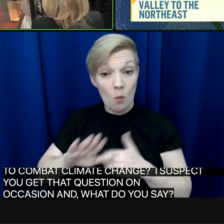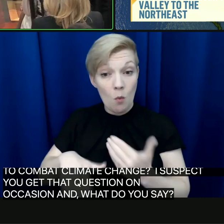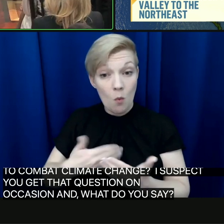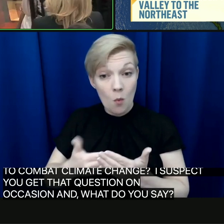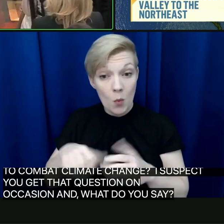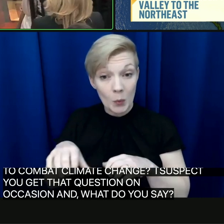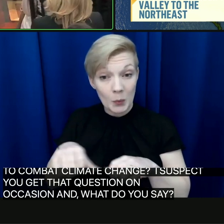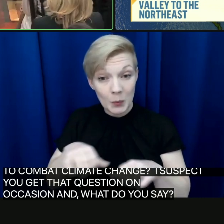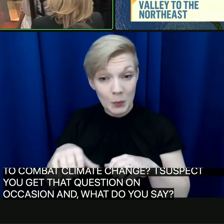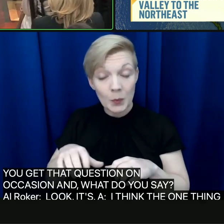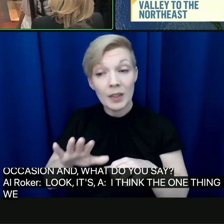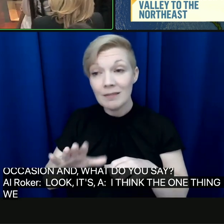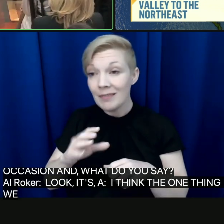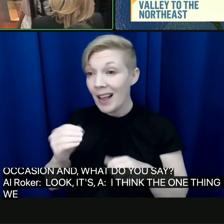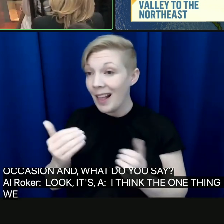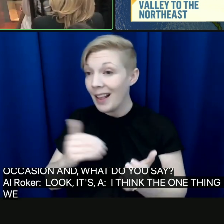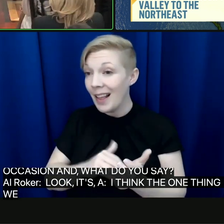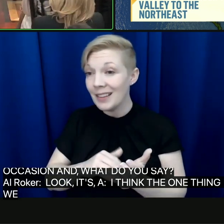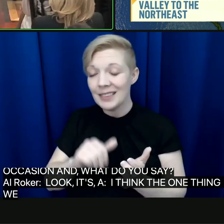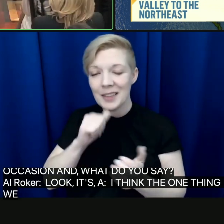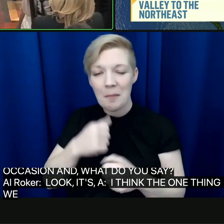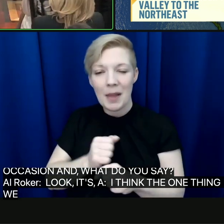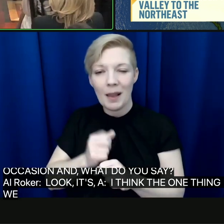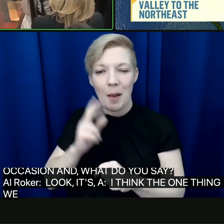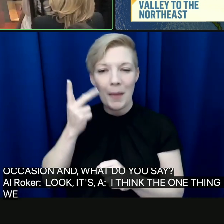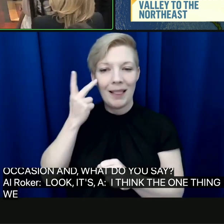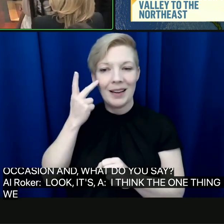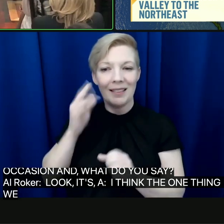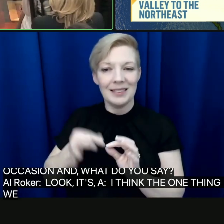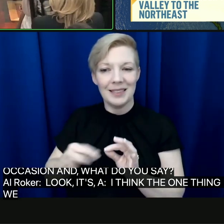and this, again, is not making a political statement, but I think we can all vote